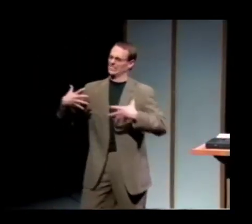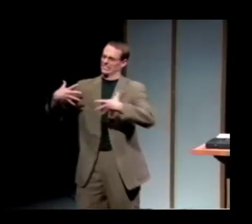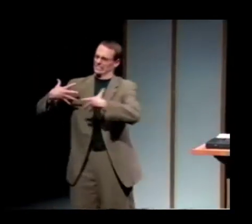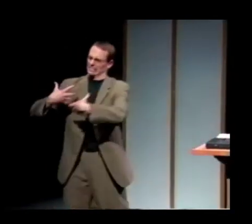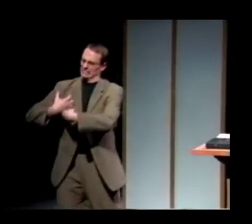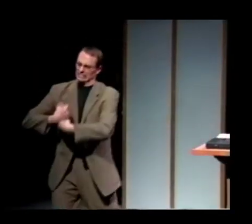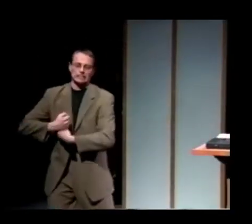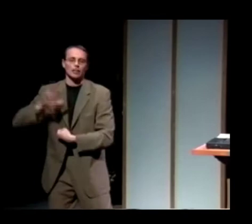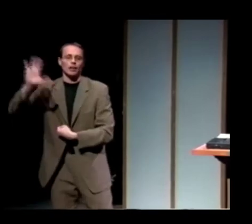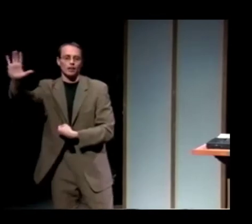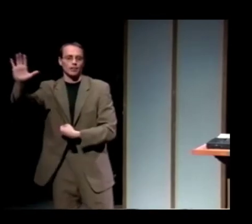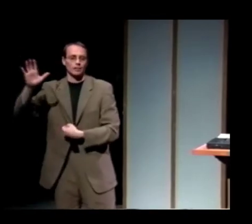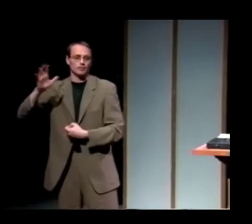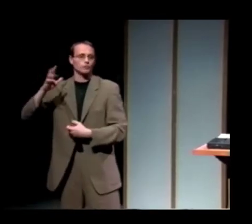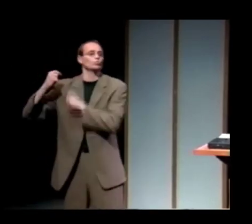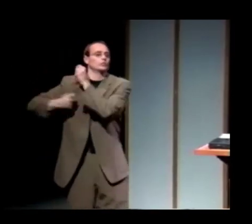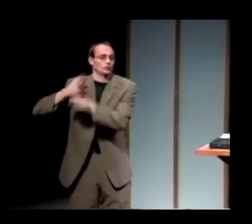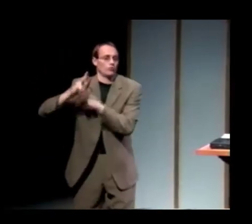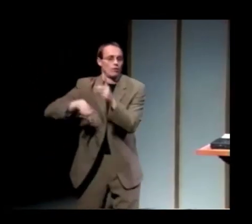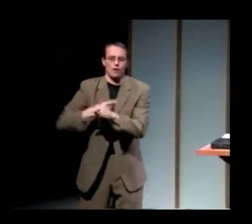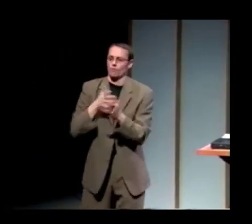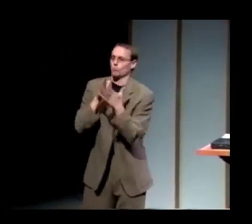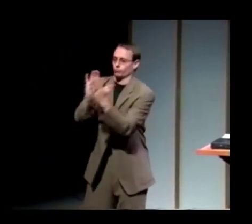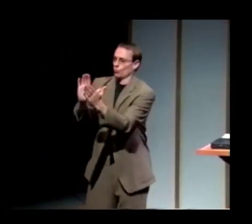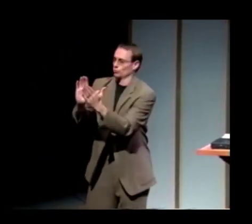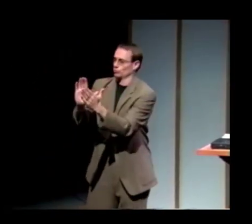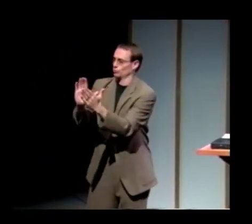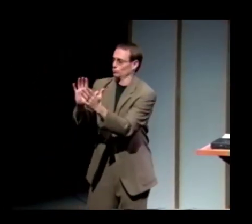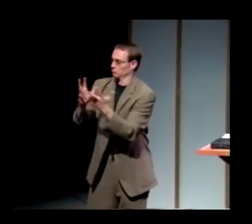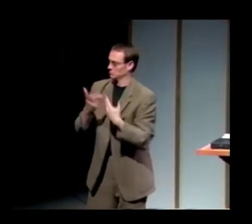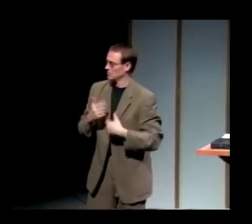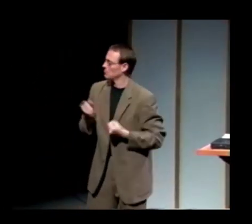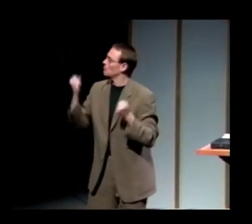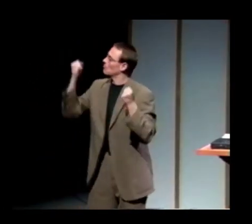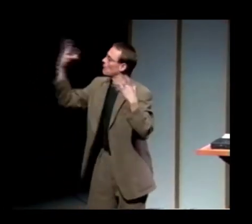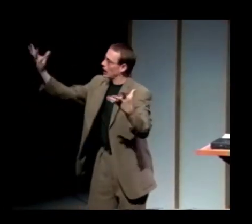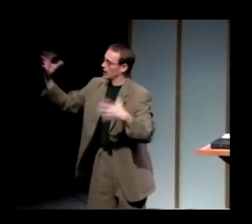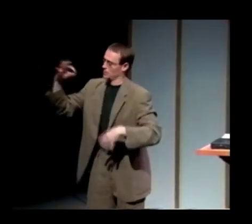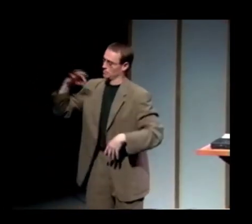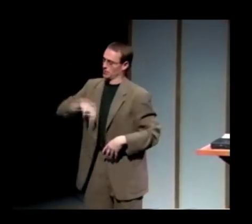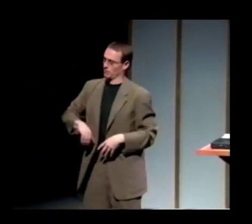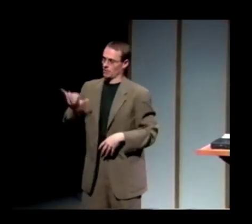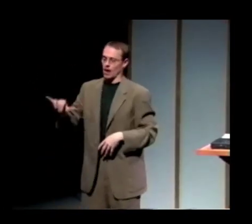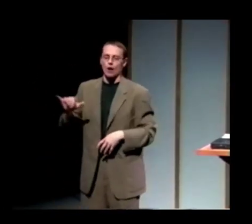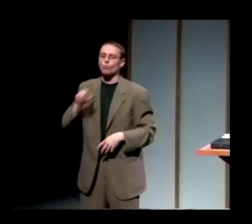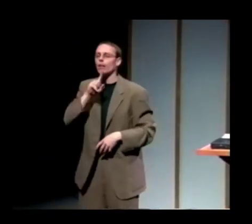THE PAUSES ARE WHERE THE LINE STOPS. SO IF WE'RE TALKING ABOUT A TRADITIONAL APPROACH,